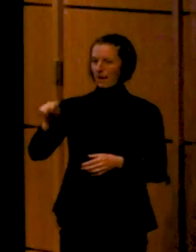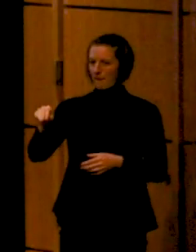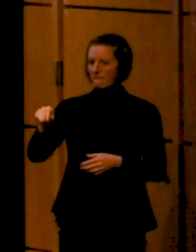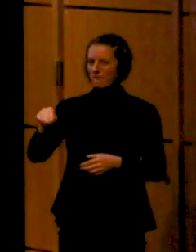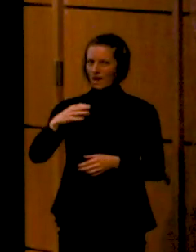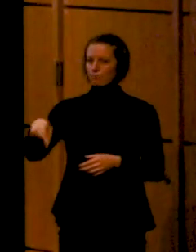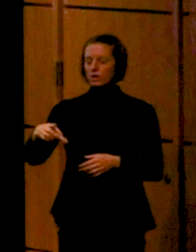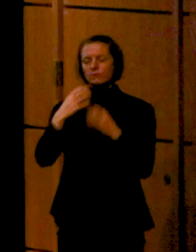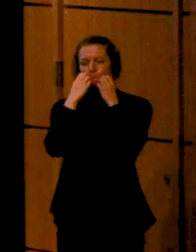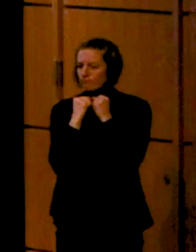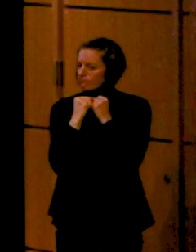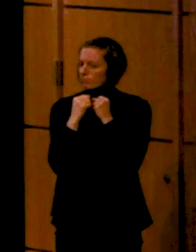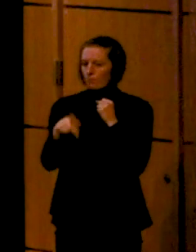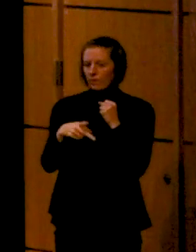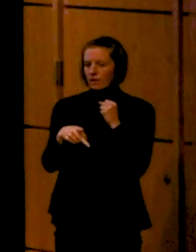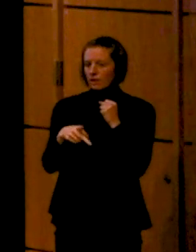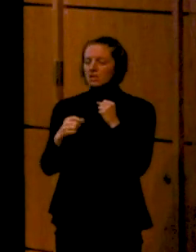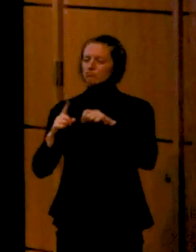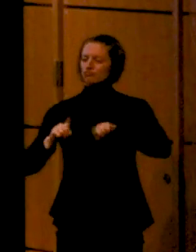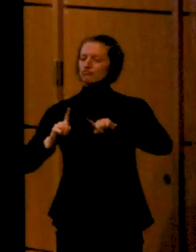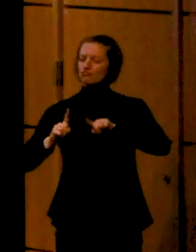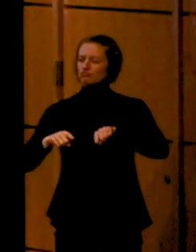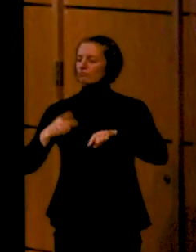Portland to see his great friend C.E.S.